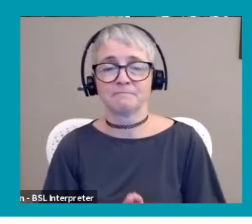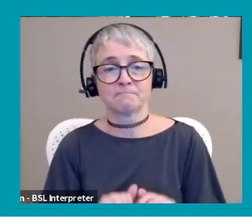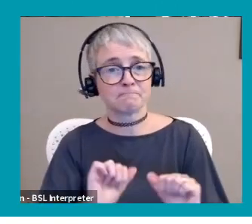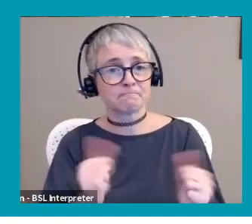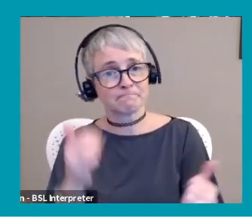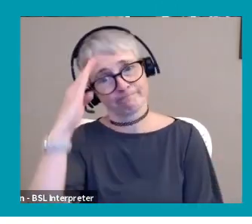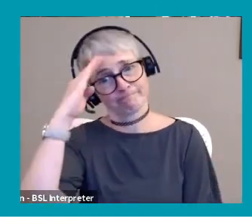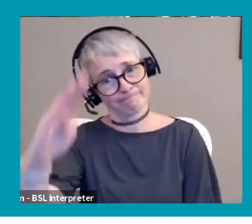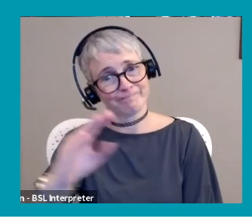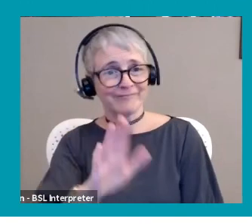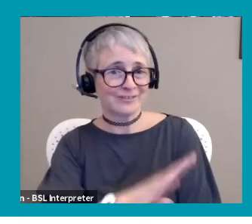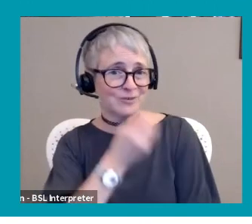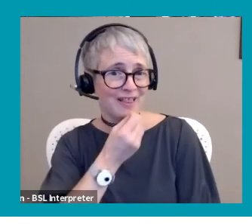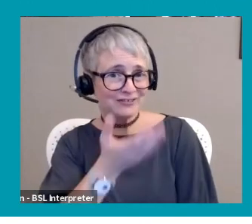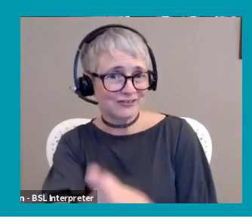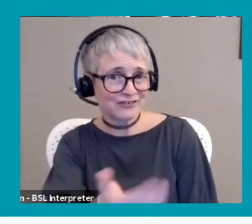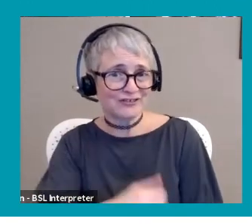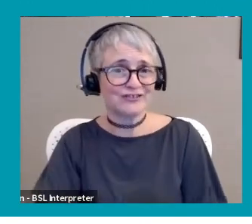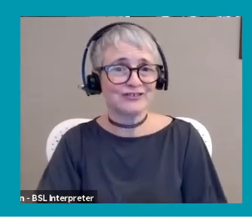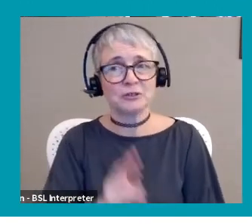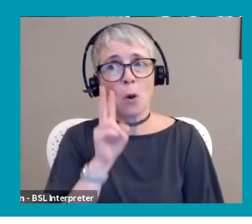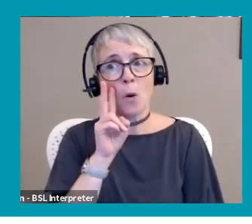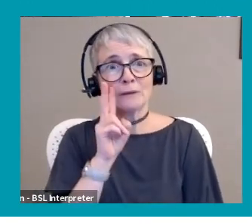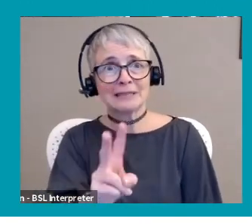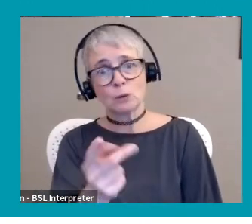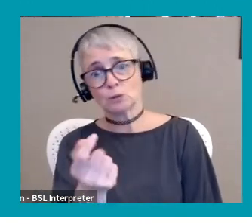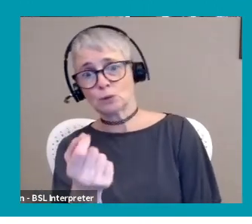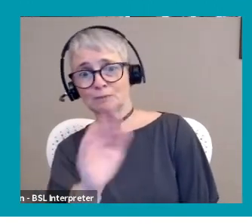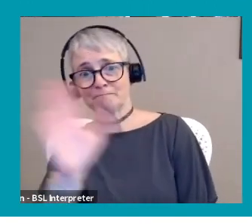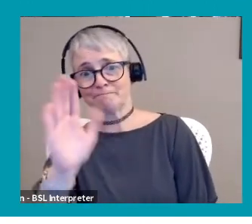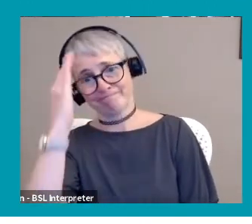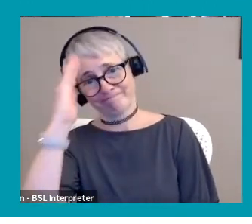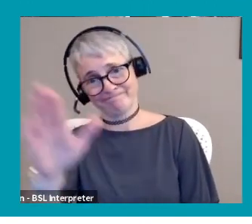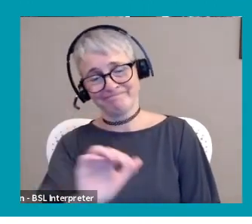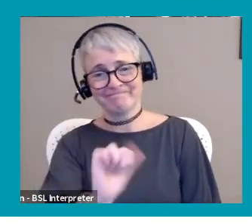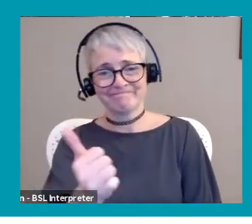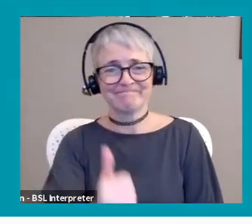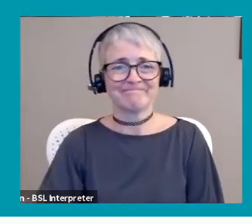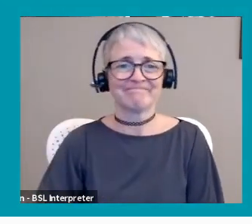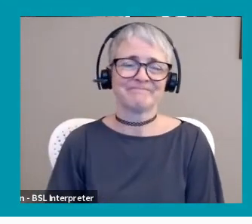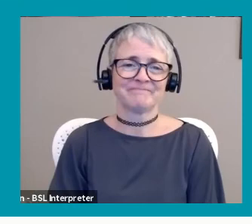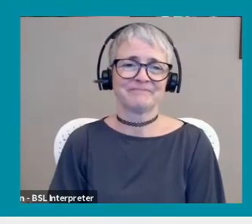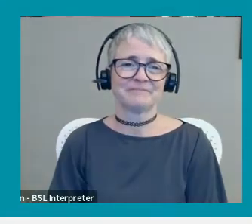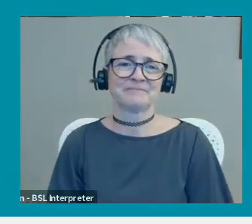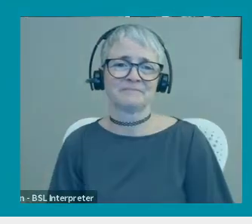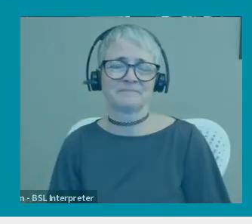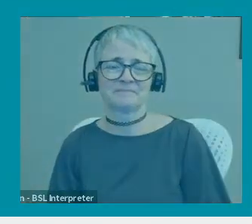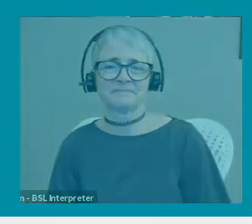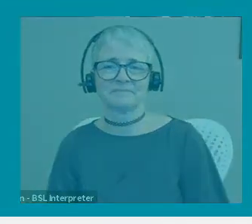your lunch and we hope to see you soon, take care and bye for now. TAMMY: Thanks for coming. Bye!